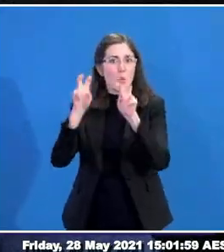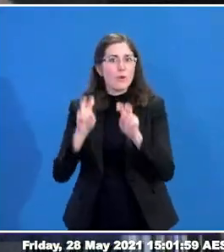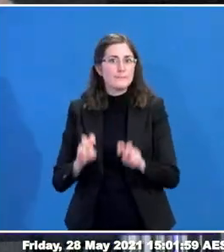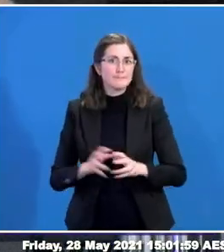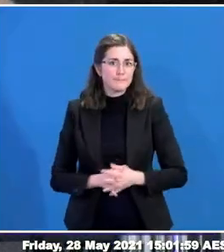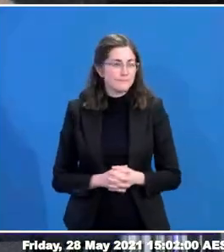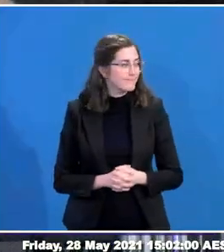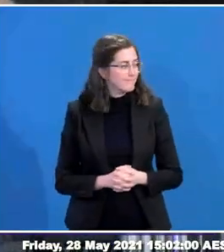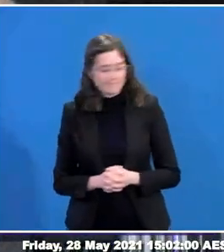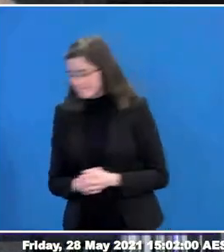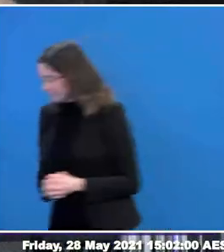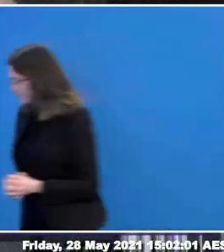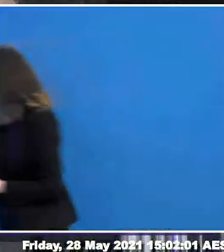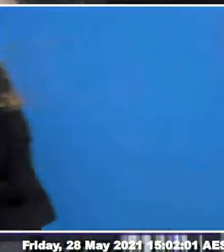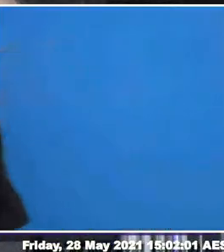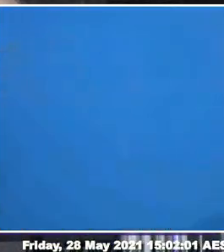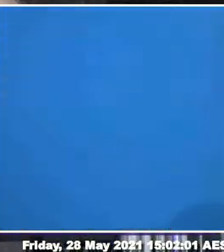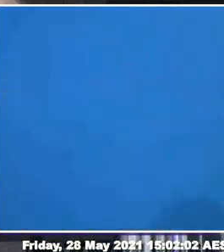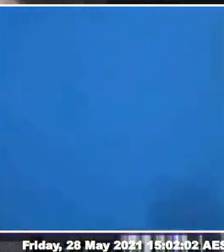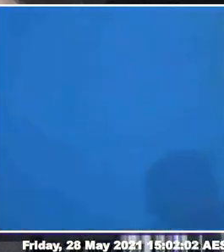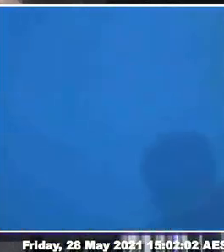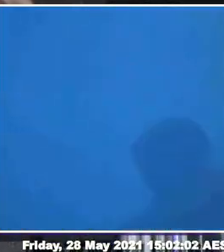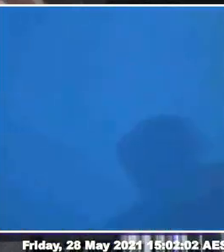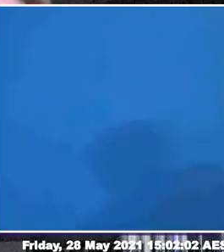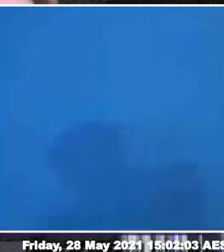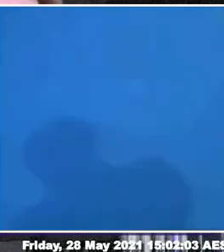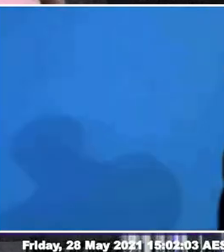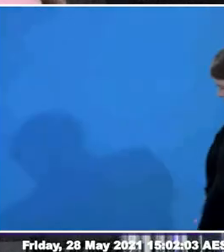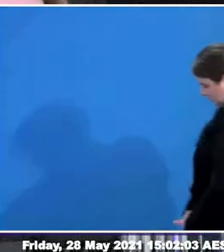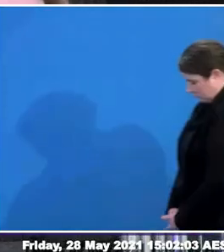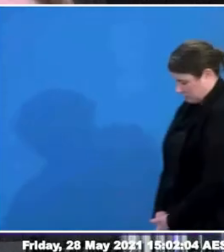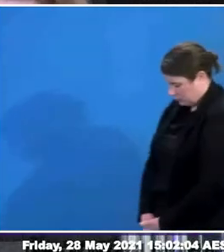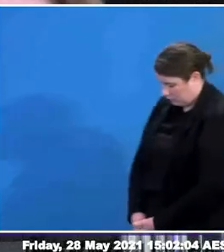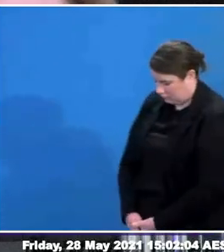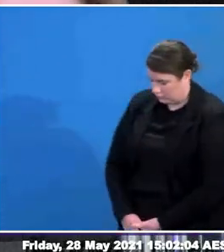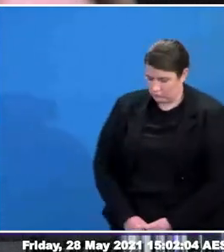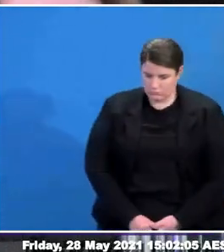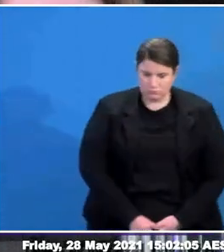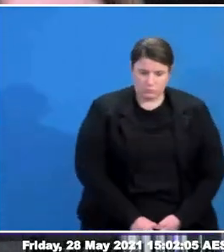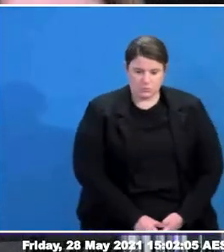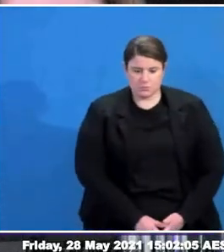And a stage one audit, is that what you might call a desktop audit?